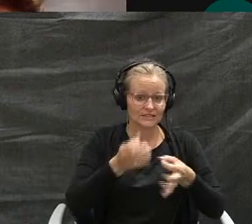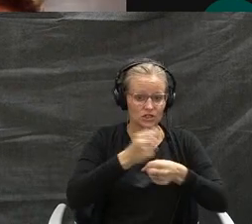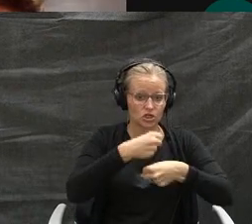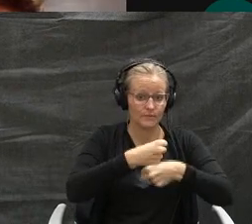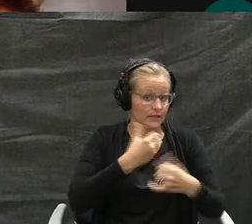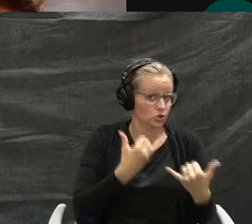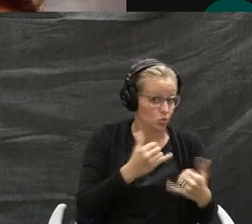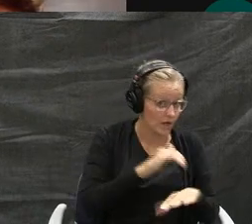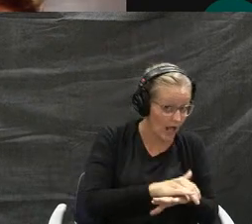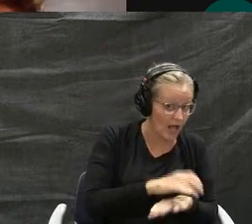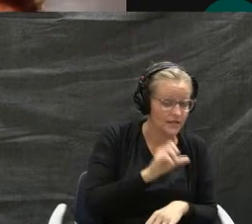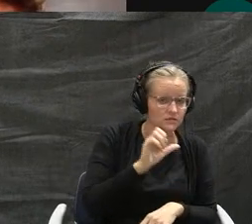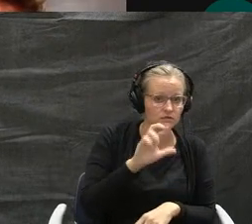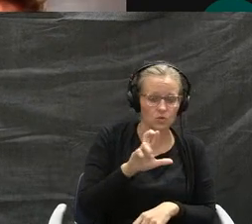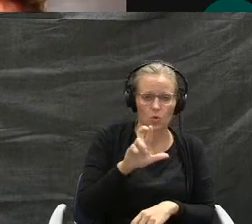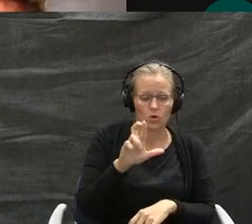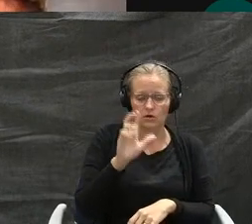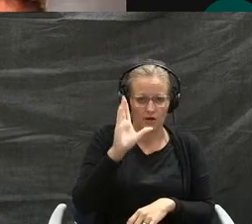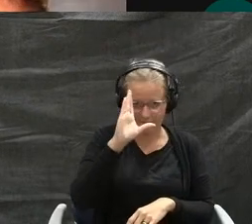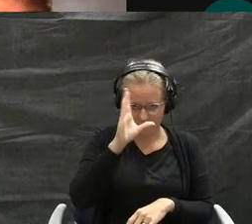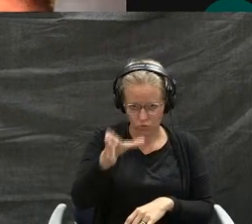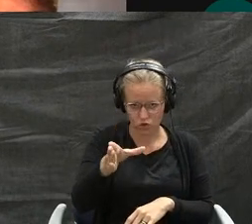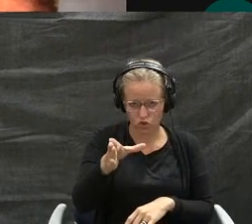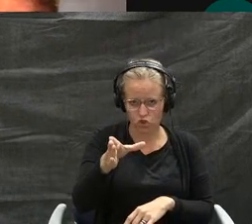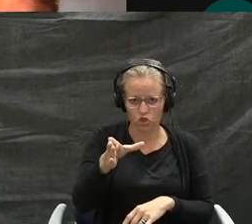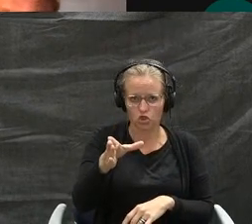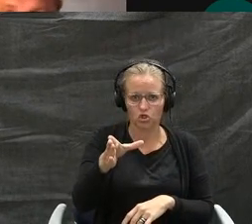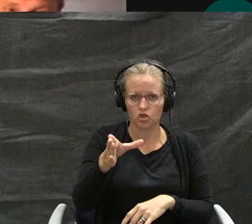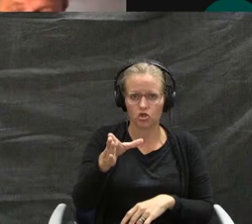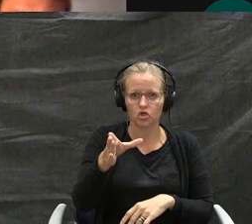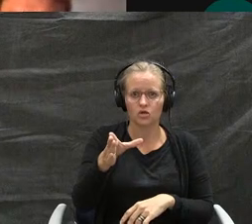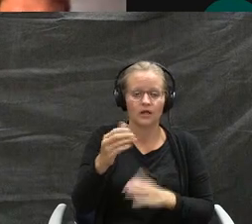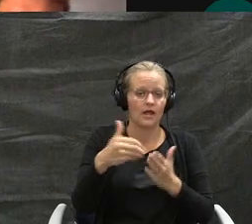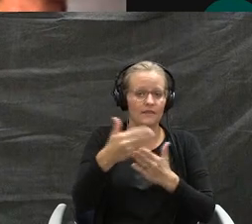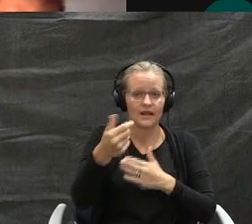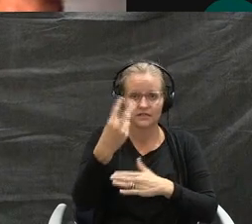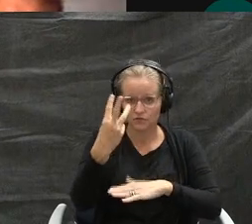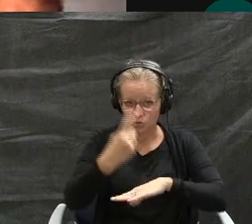know at a future time in the next few days.